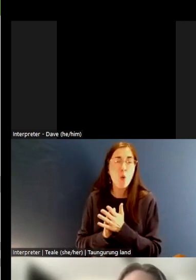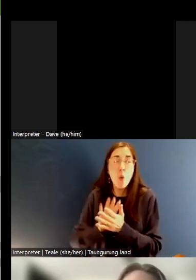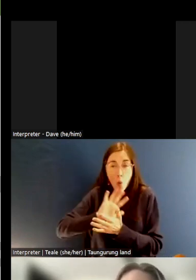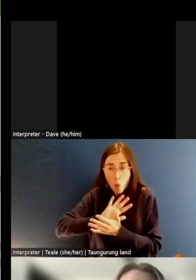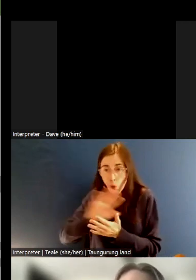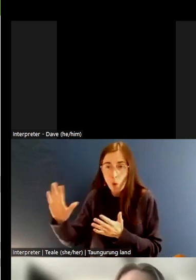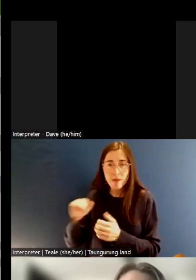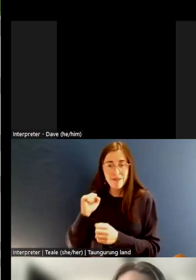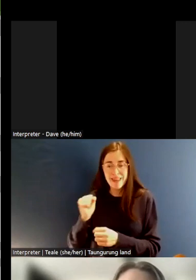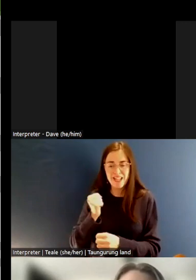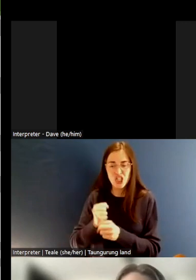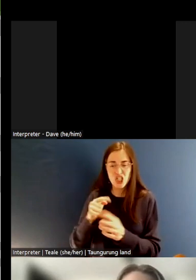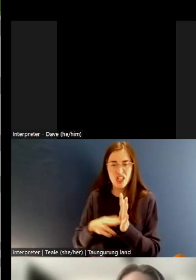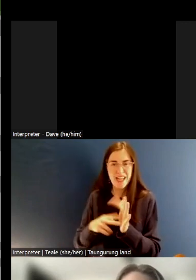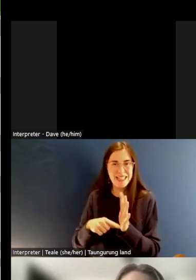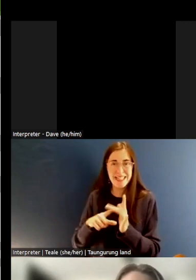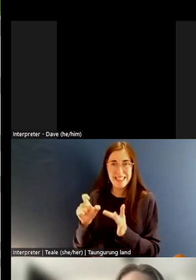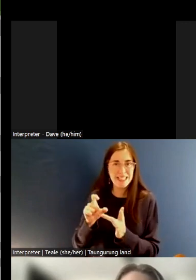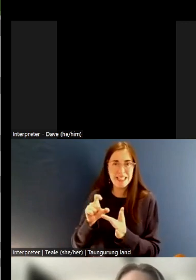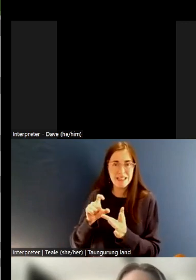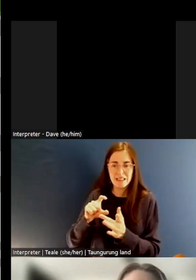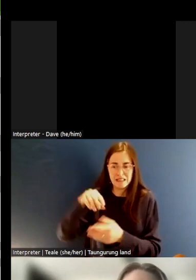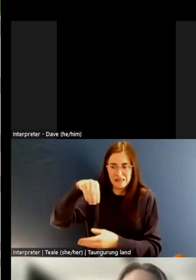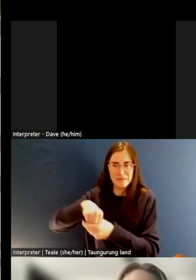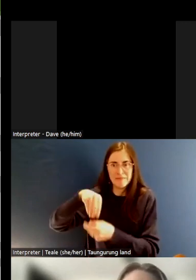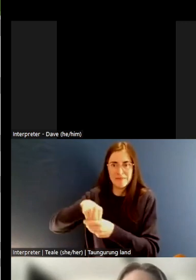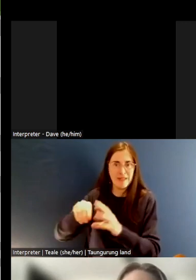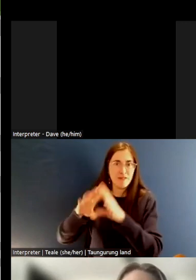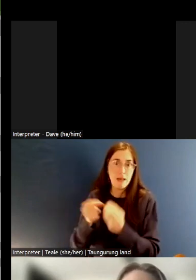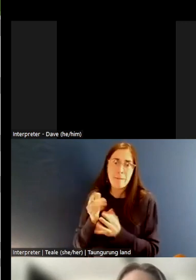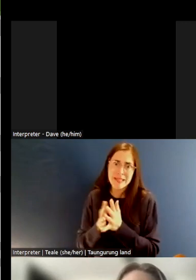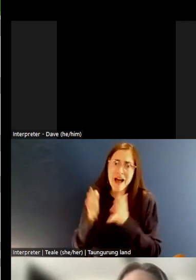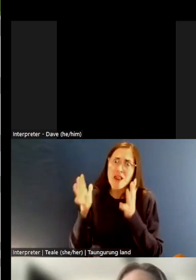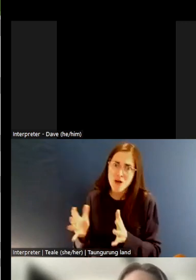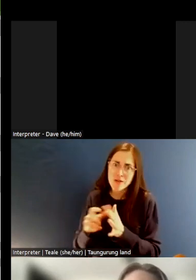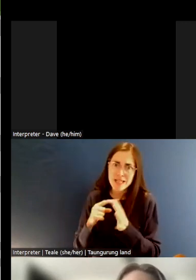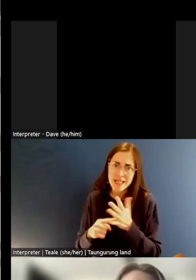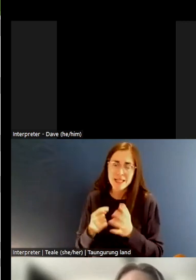So that is a lot of data as you can imagine. But as technology is advanced